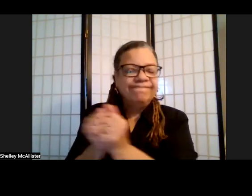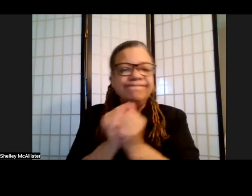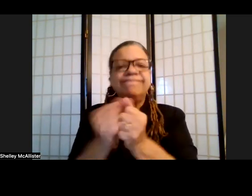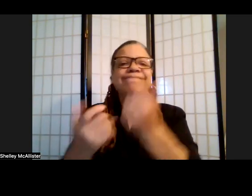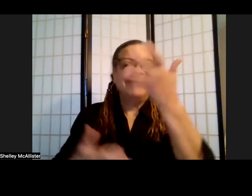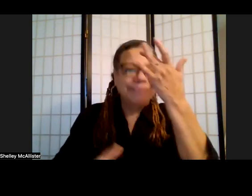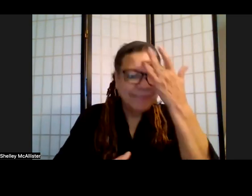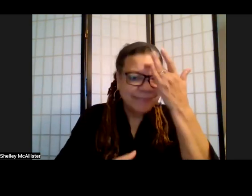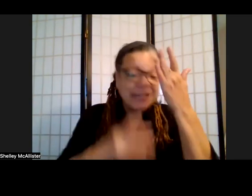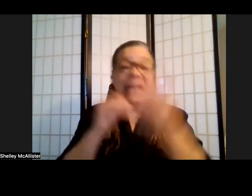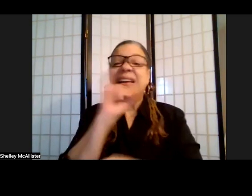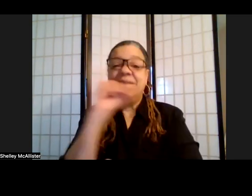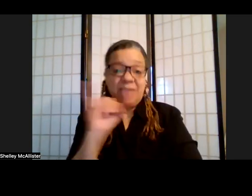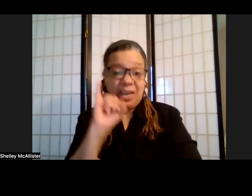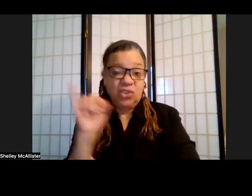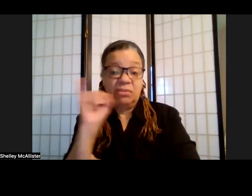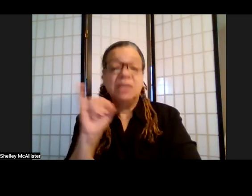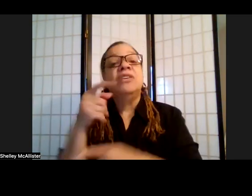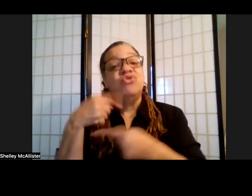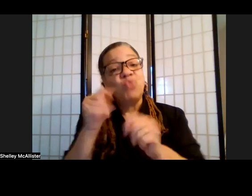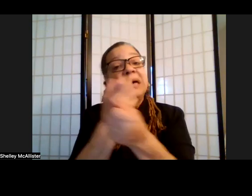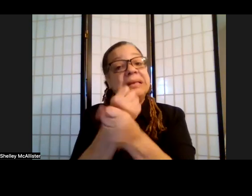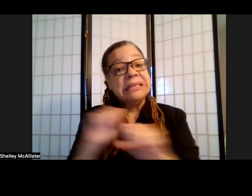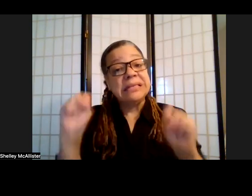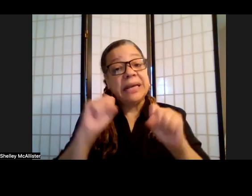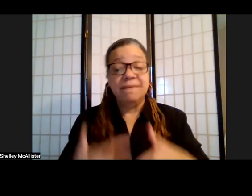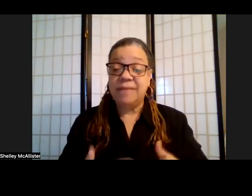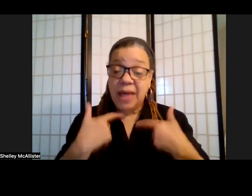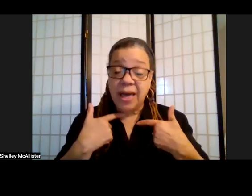and the desire to save lives of soldiers engaged at the front lines